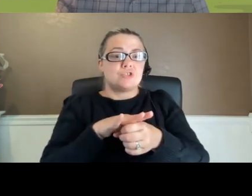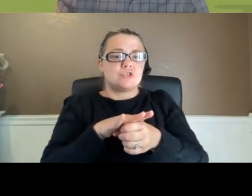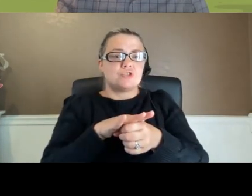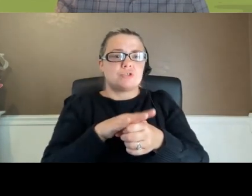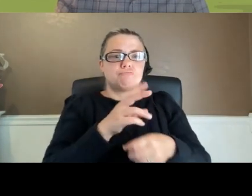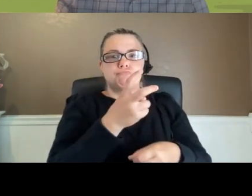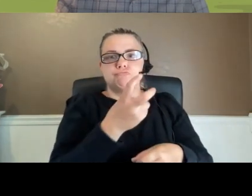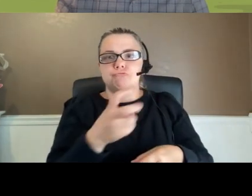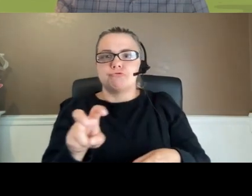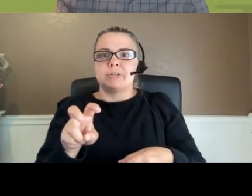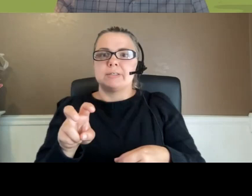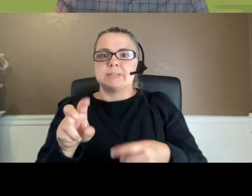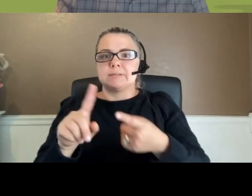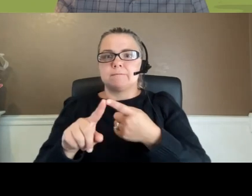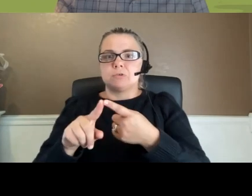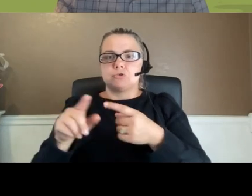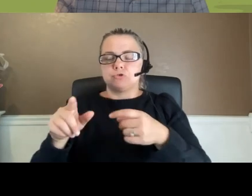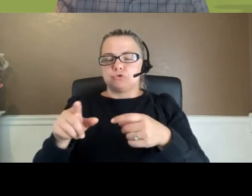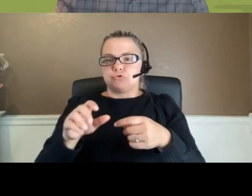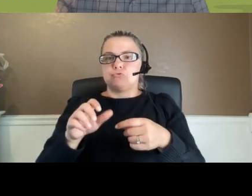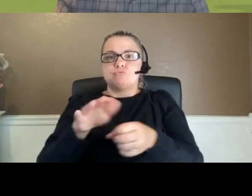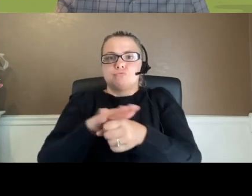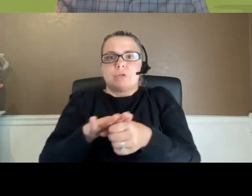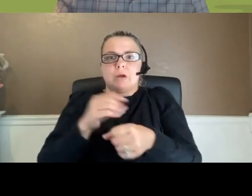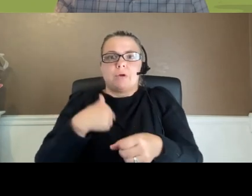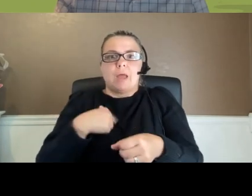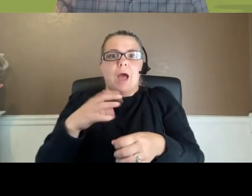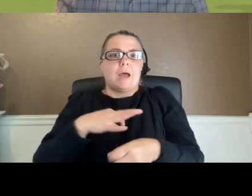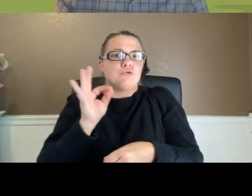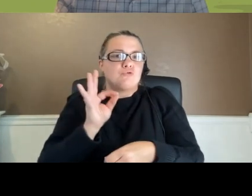the main page, there's a navigation region around the main content, a region to identify the search